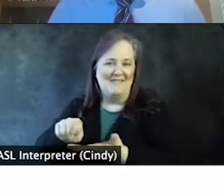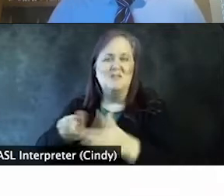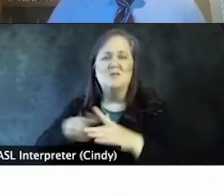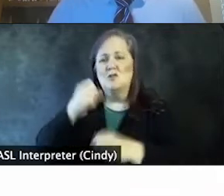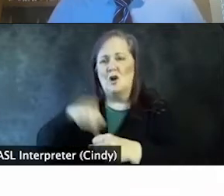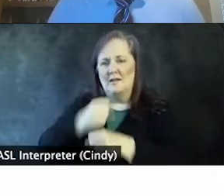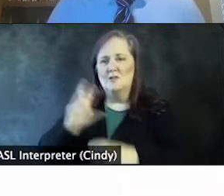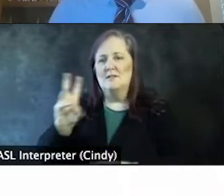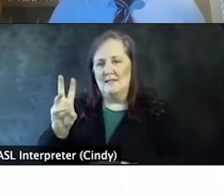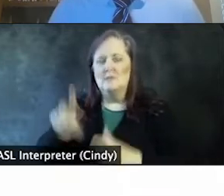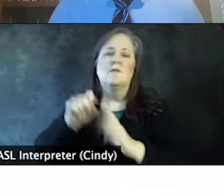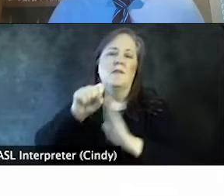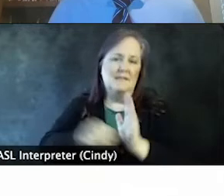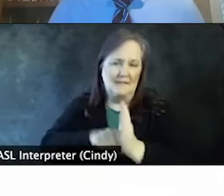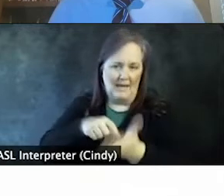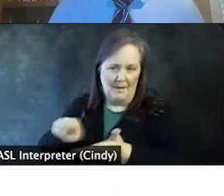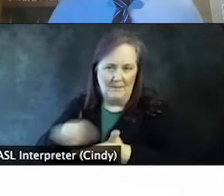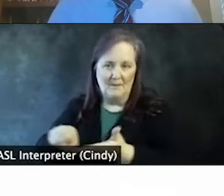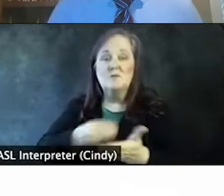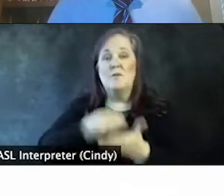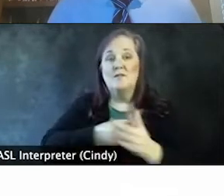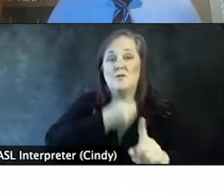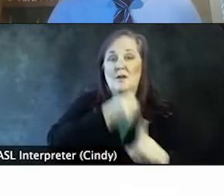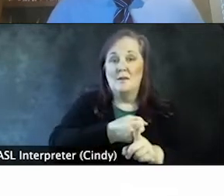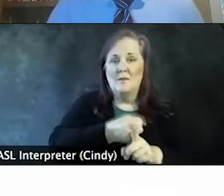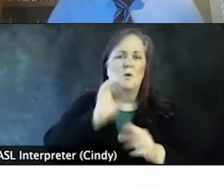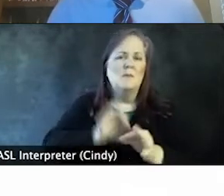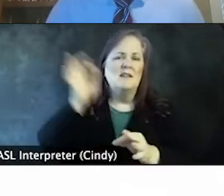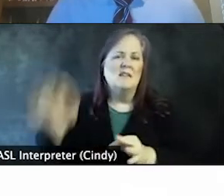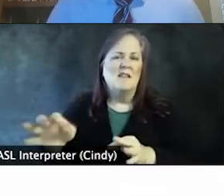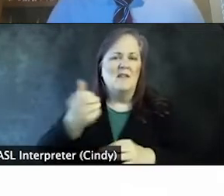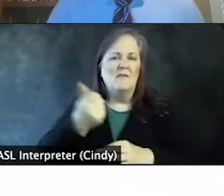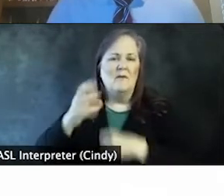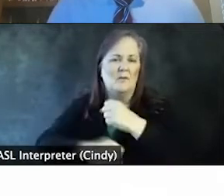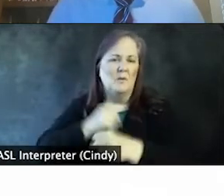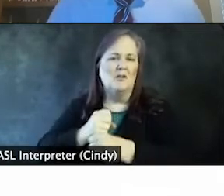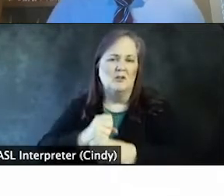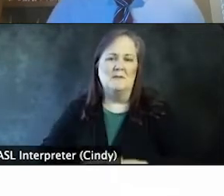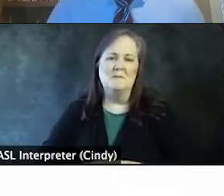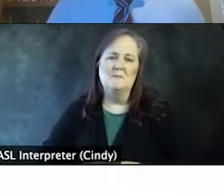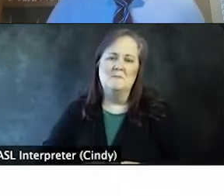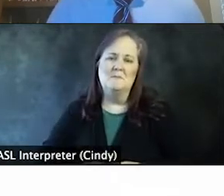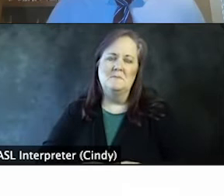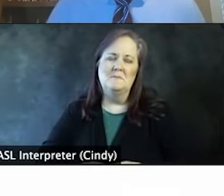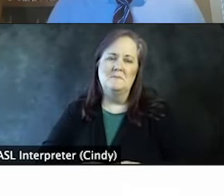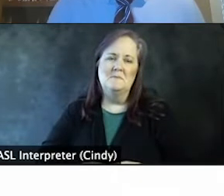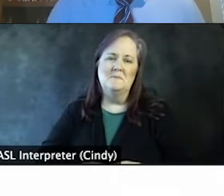We do mention some of them in our voter guide. But one thing that is very notable is